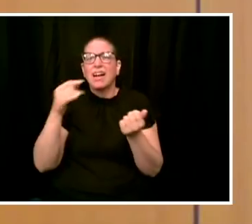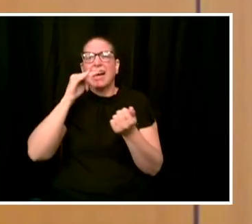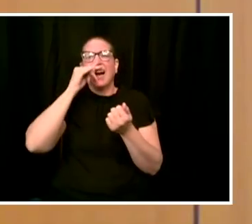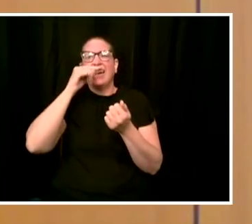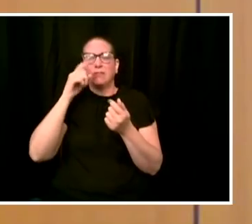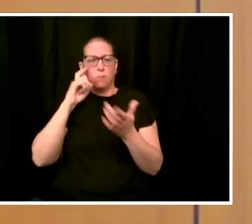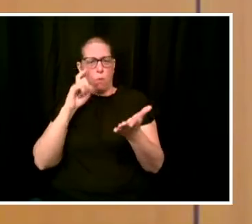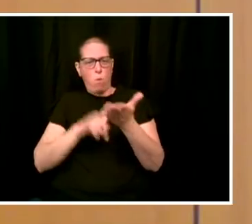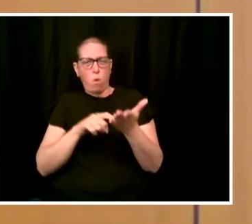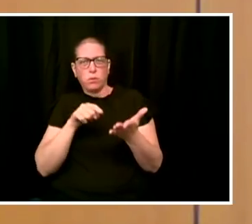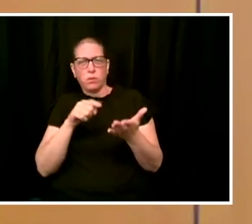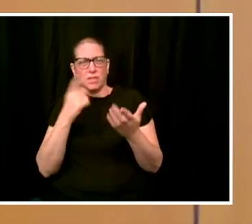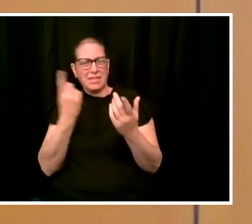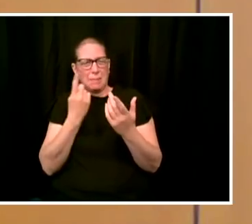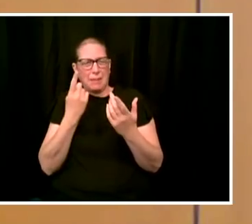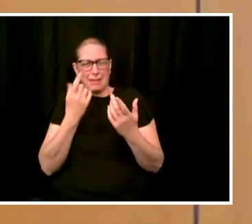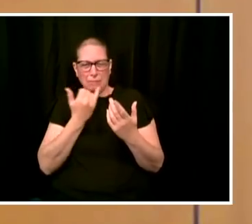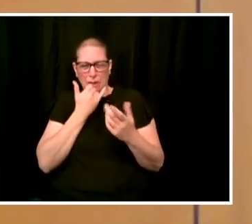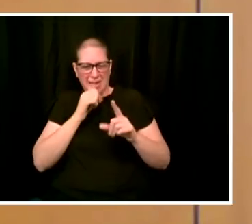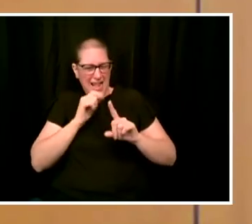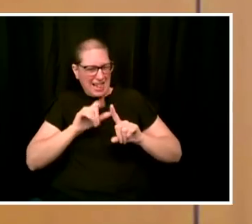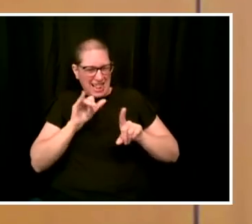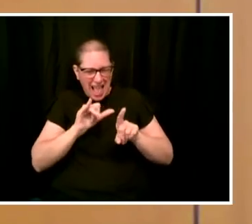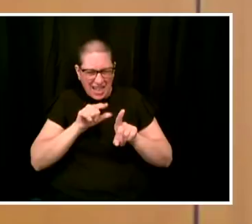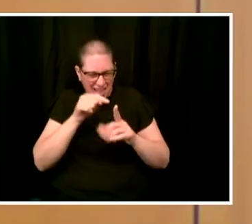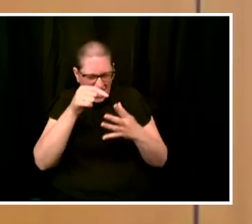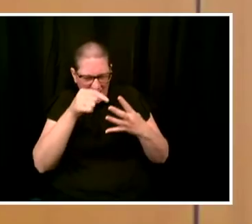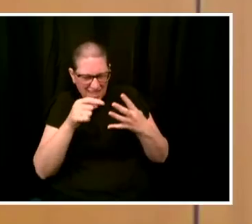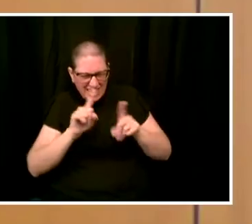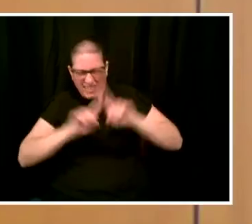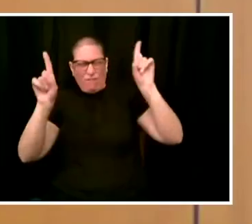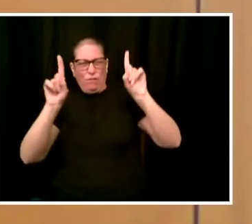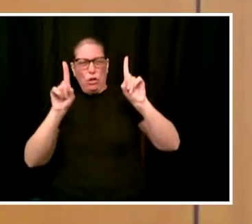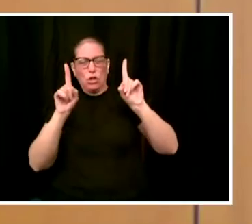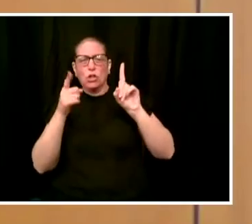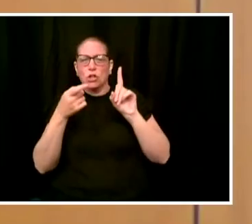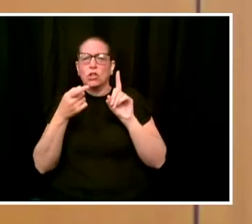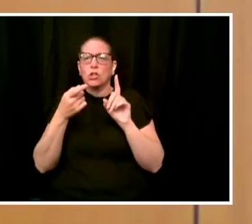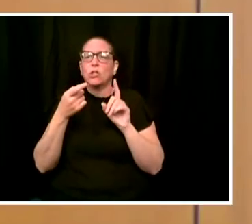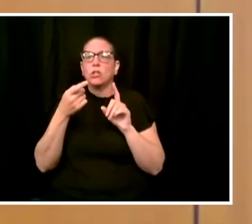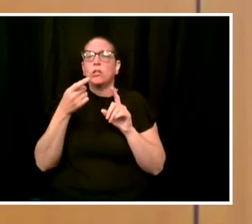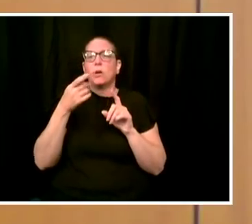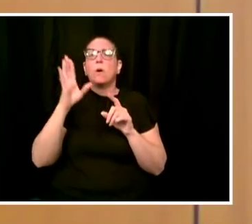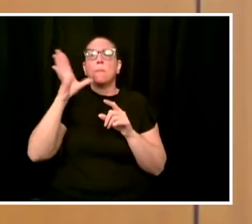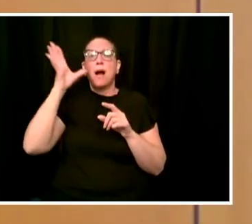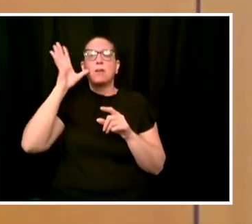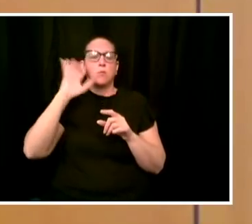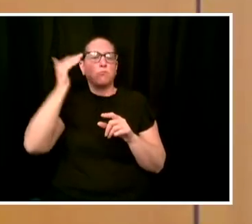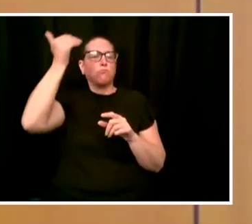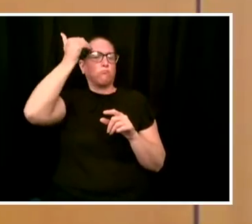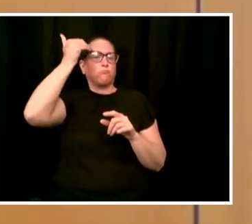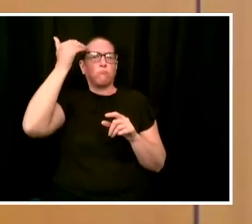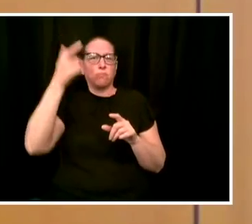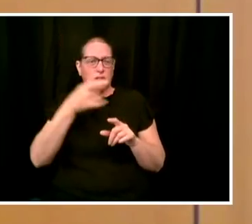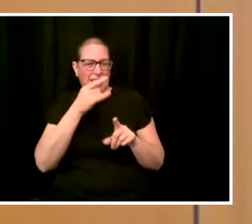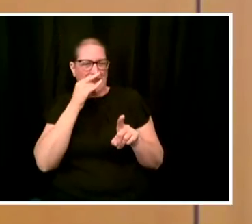THE KID IS OFF -- I THINK WH IEN INFORMS A CLINICAL PRTIACCE, I WOULD GET A DPRAUL A